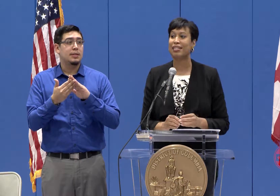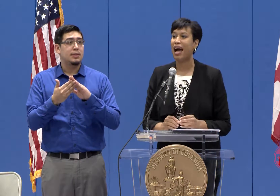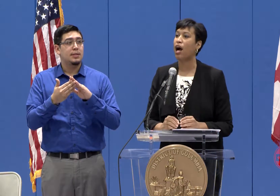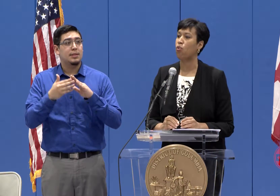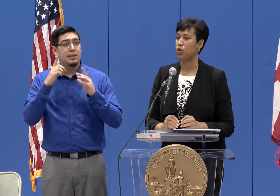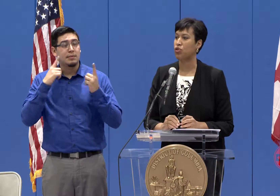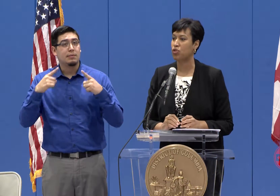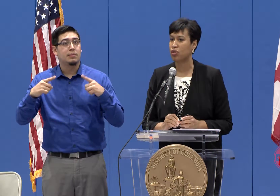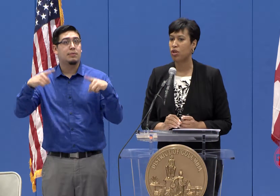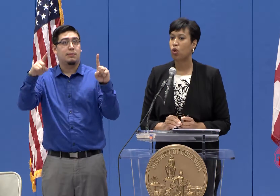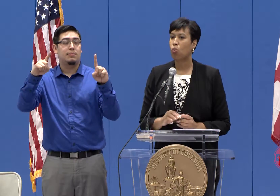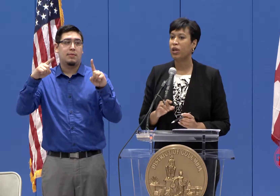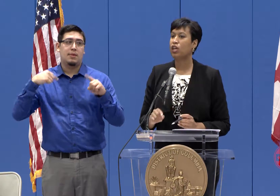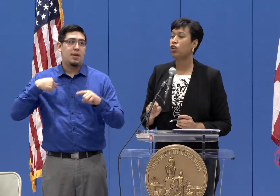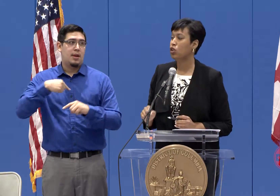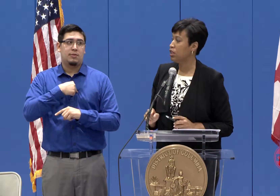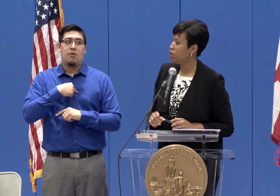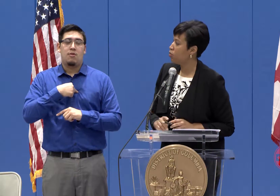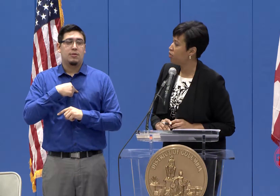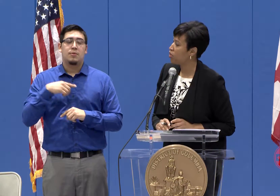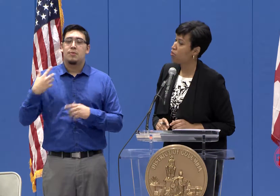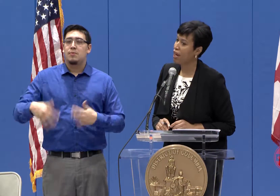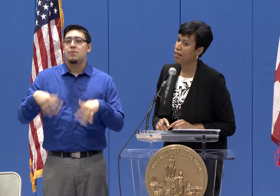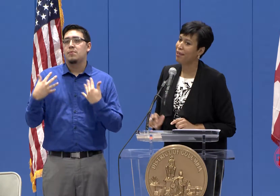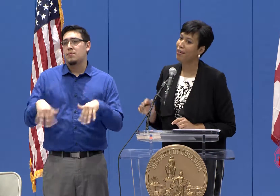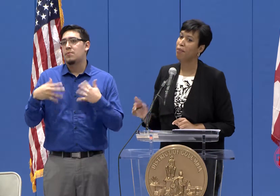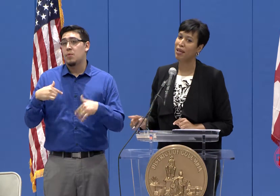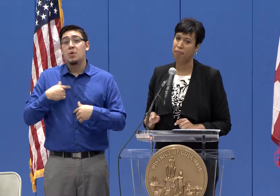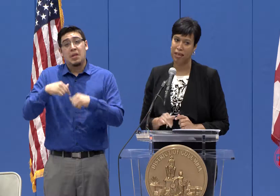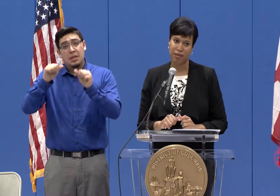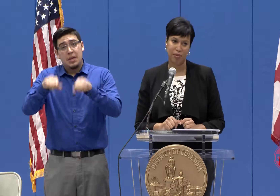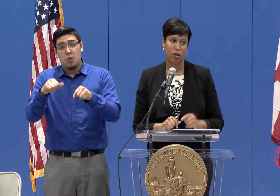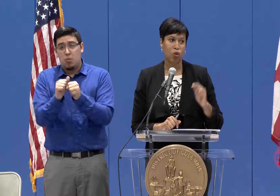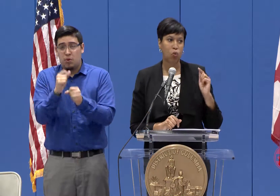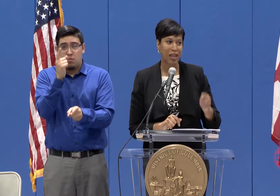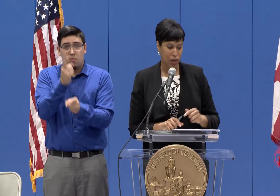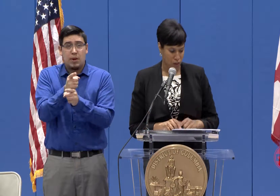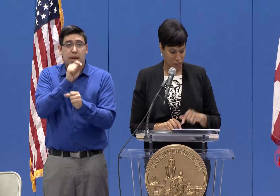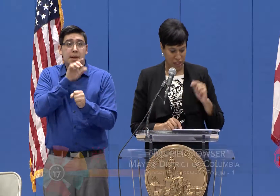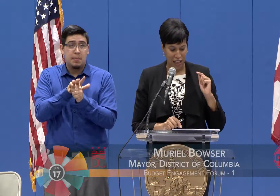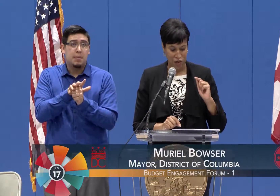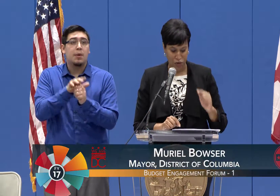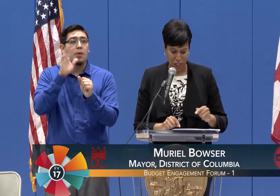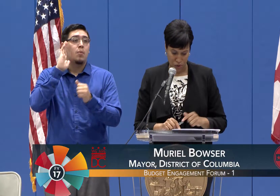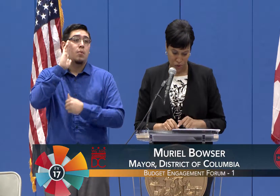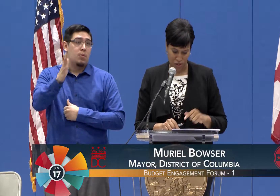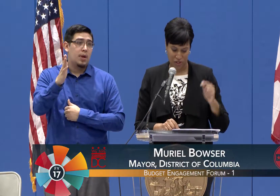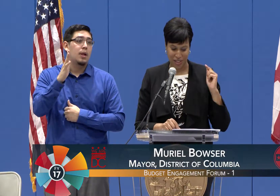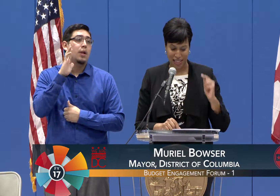OURS, WE COULD WITH THE RIGHT COMMITMENT, WILL IN RESOURCES